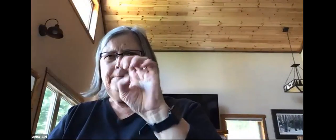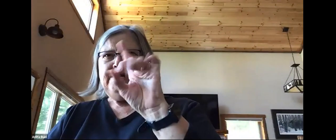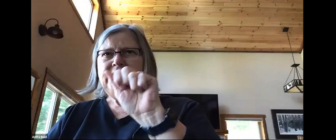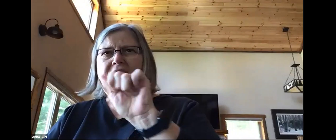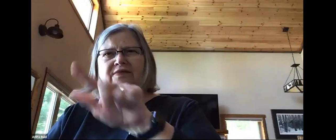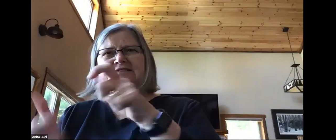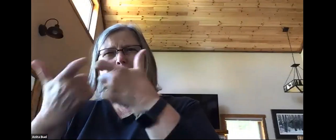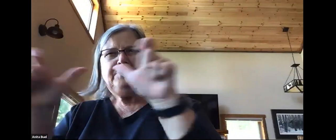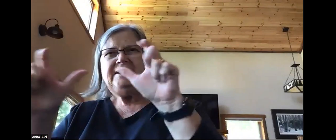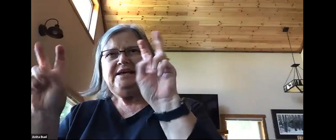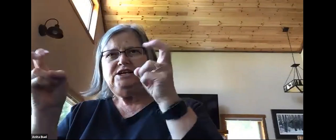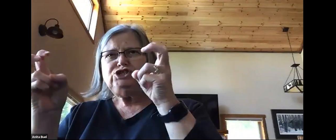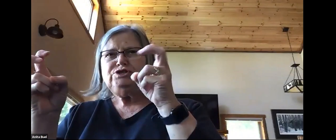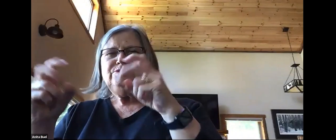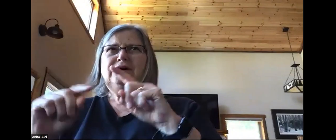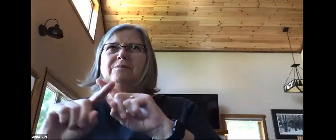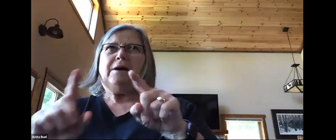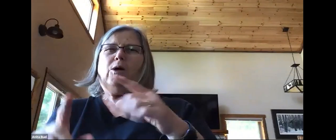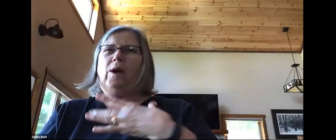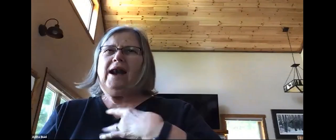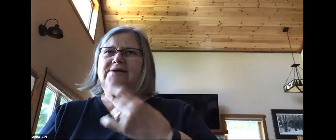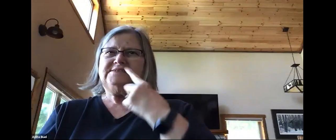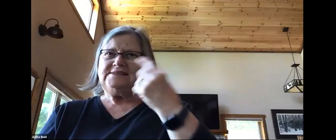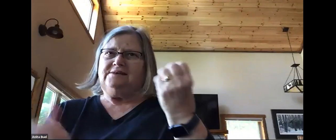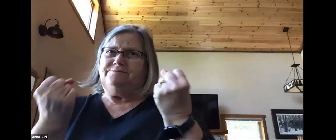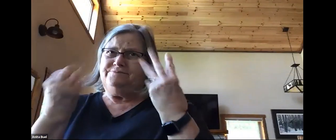is that correct news, up to date news, and so that's a big issue with us right now.